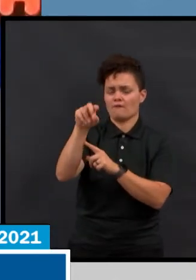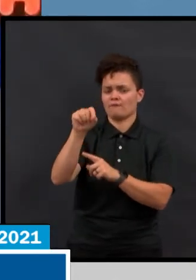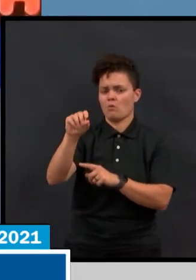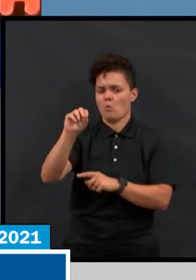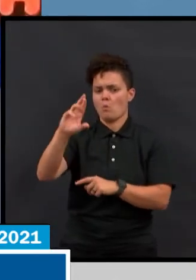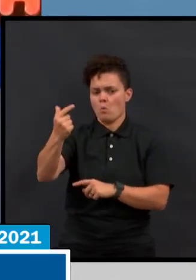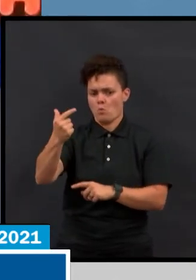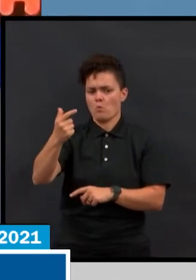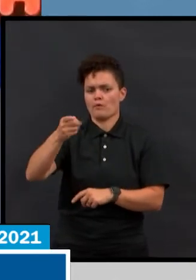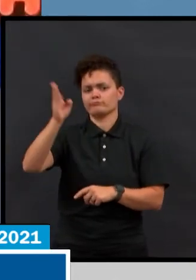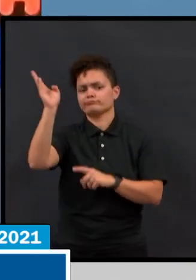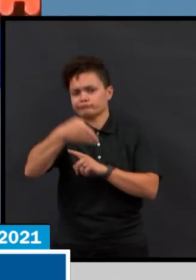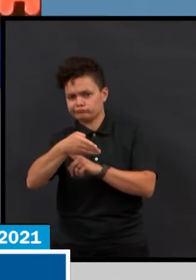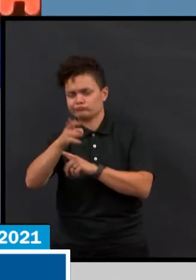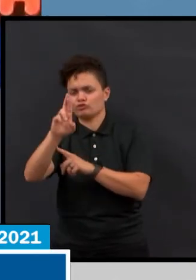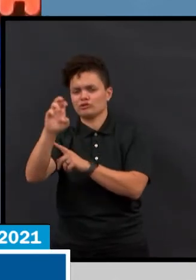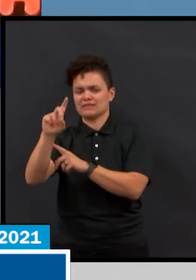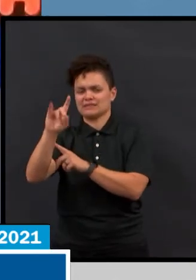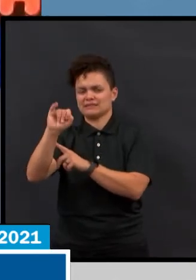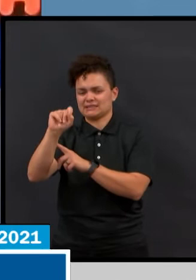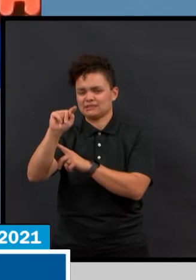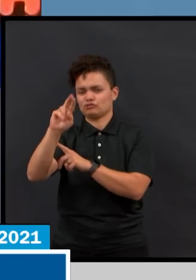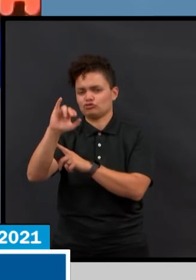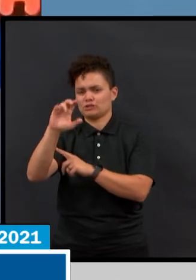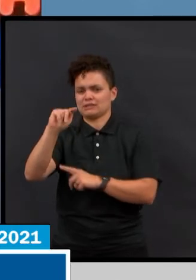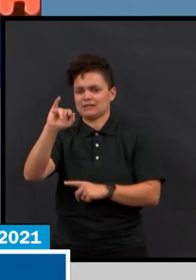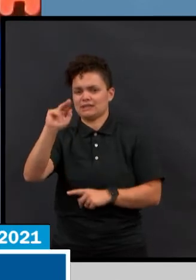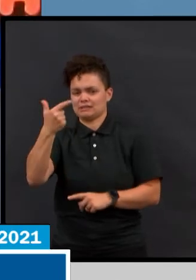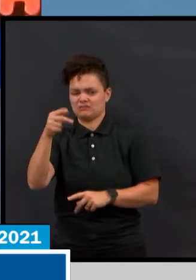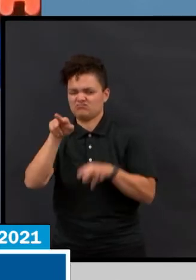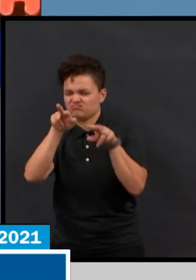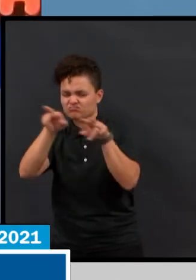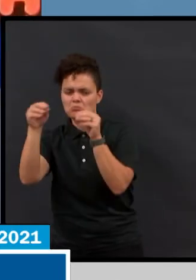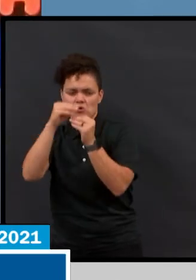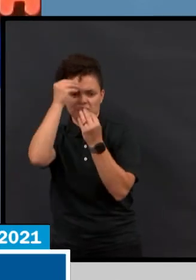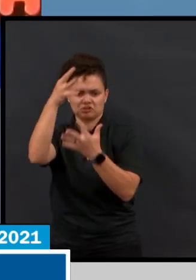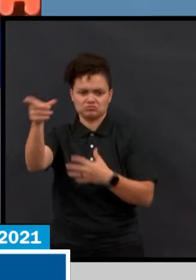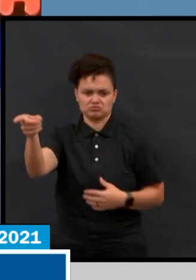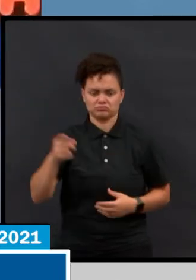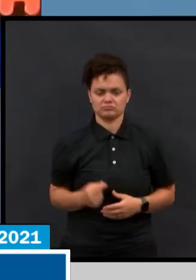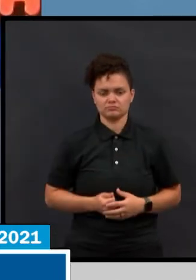715 000 people that were counted within the city and county of denver that's going to break down to